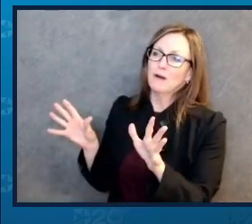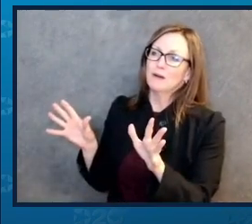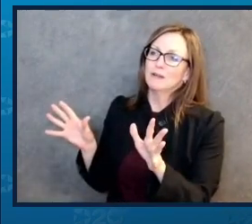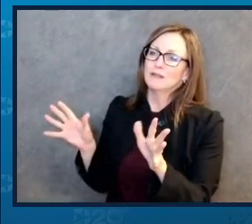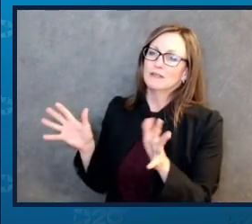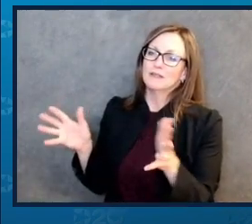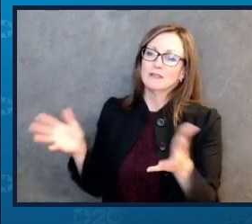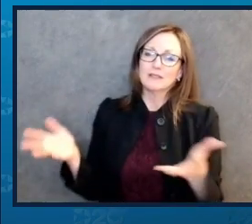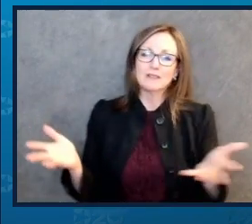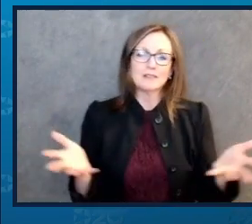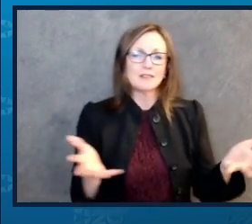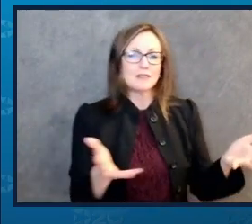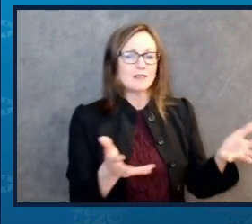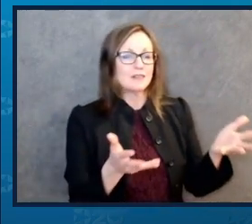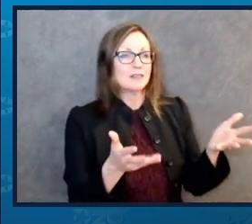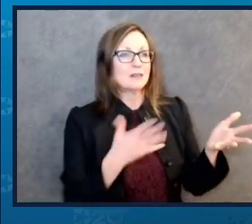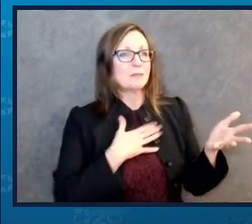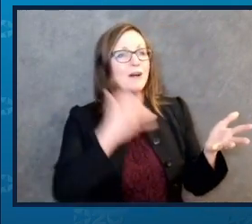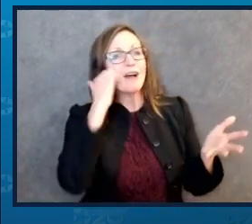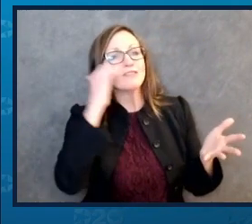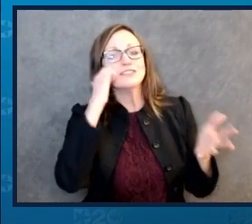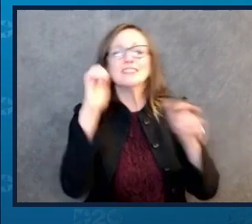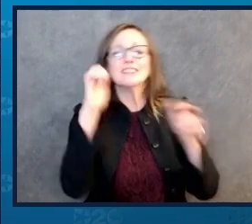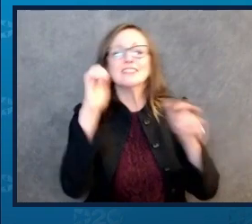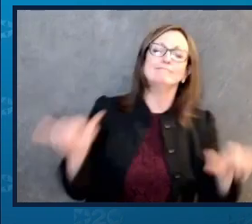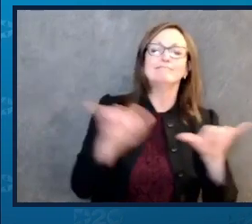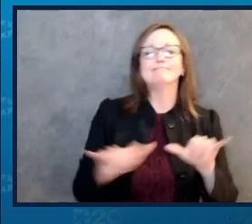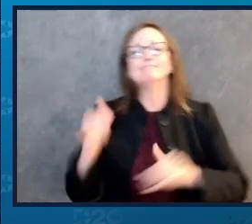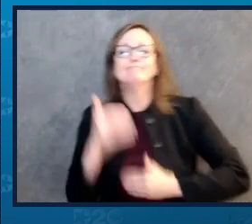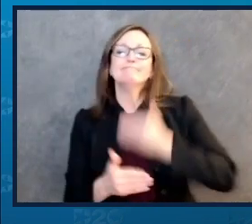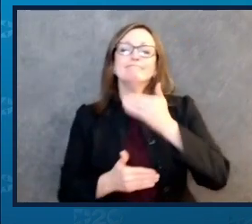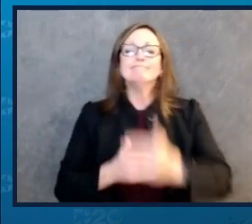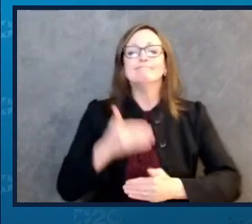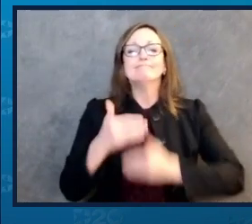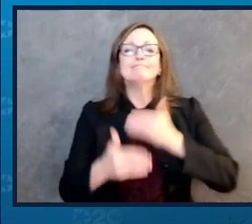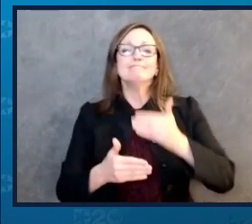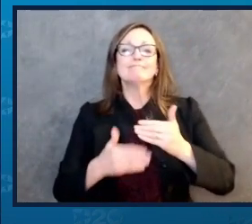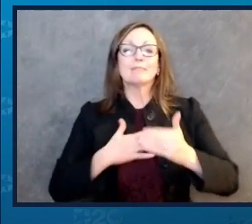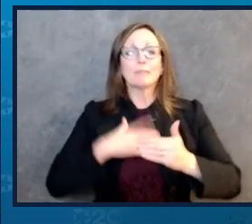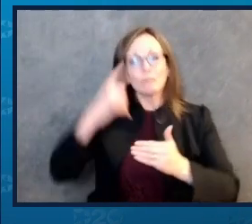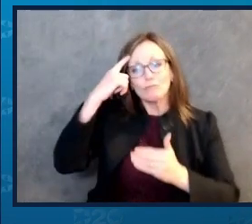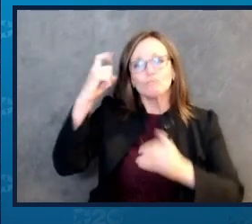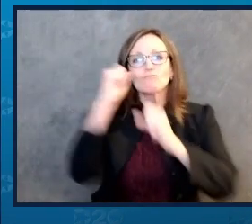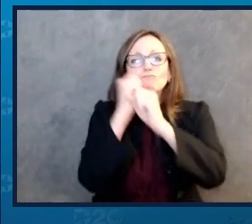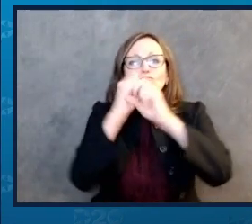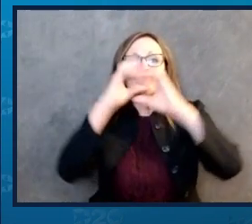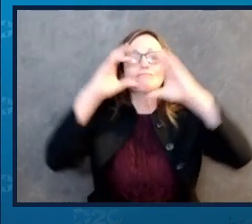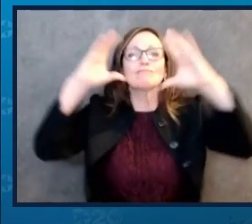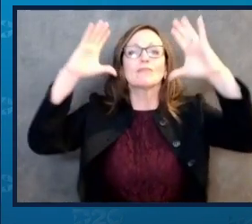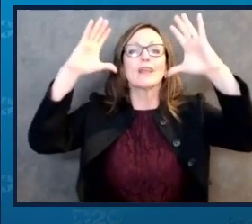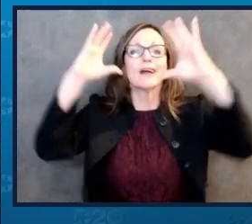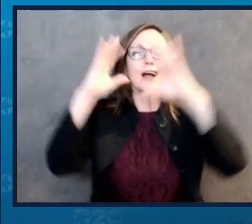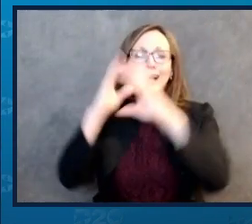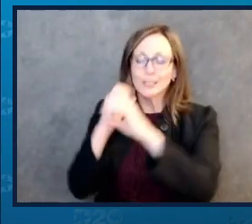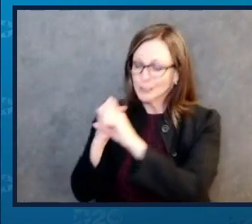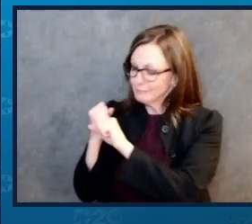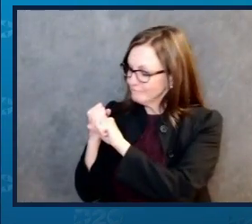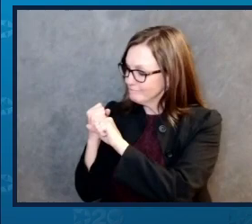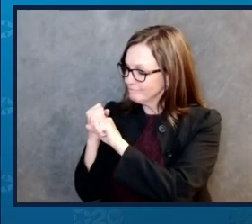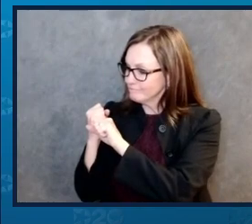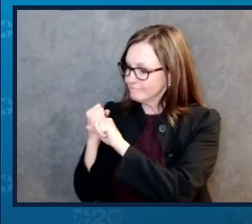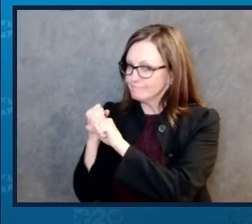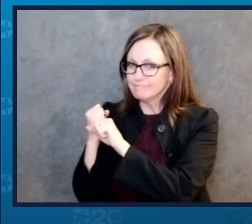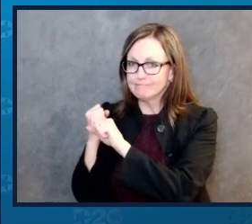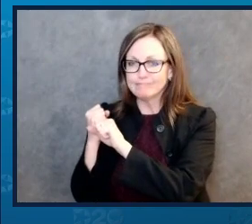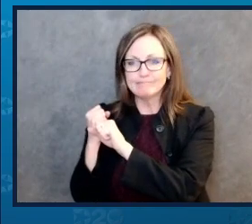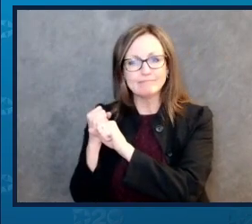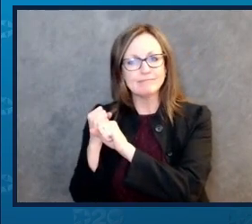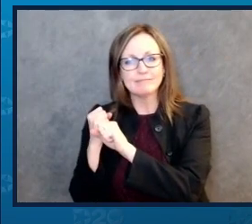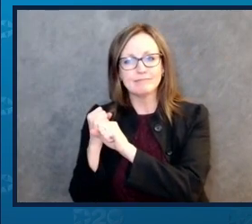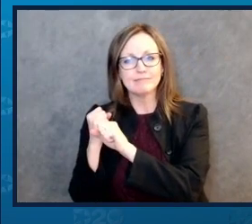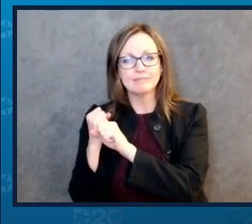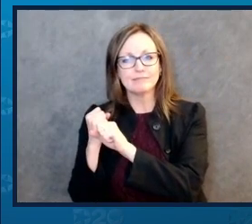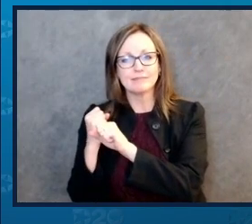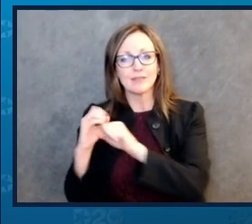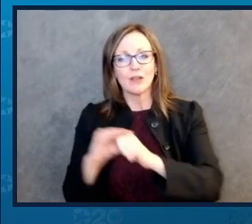YES THE LOSS OF CERTAINTY.